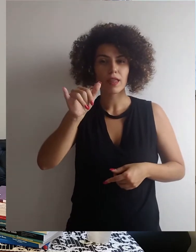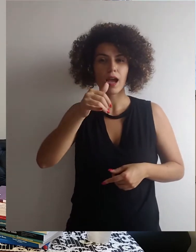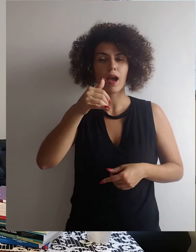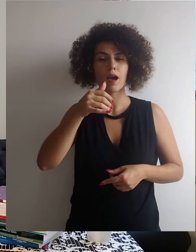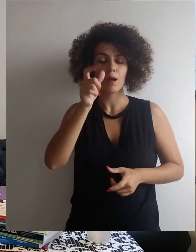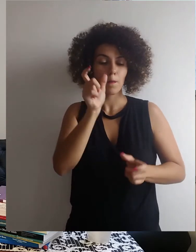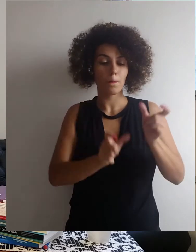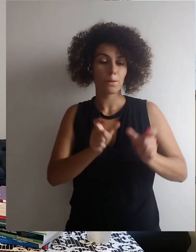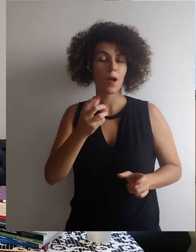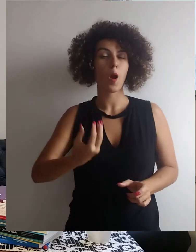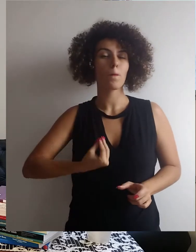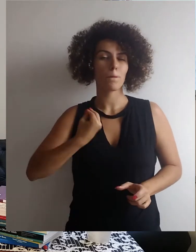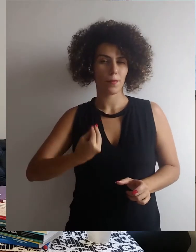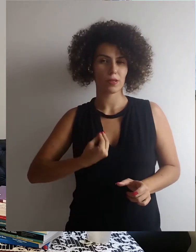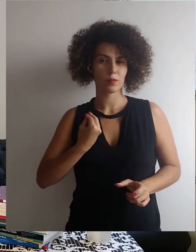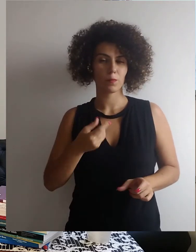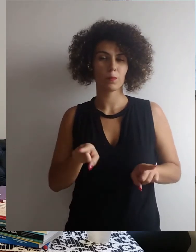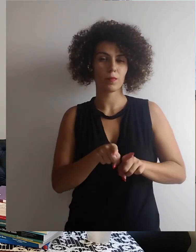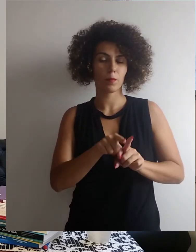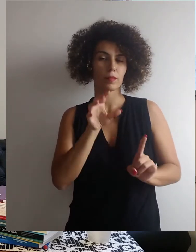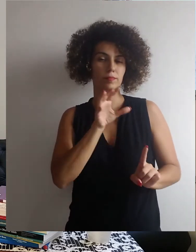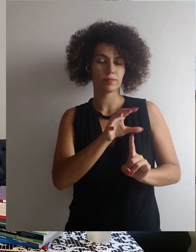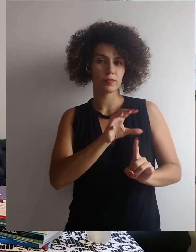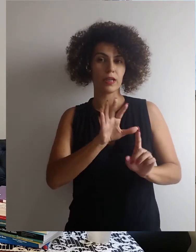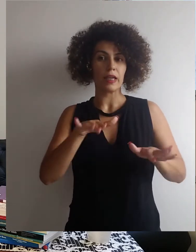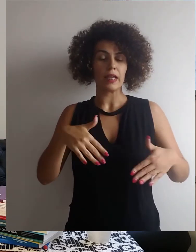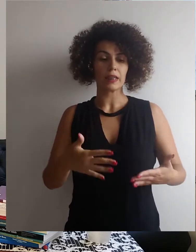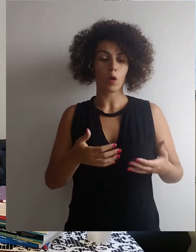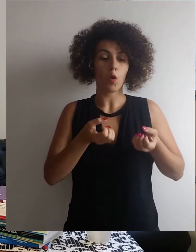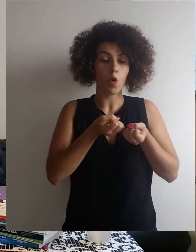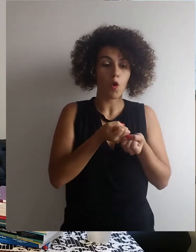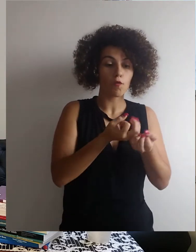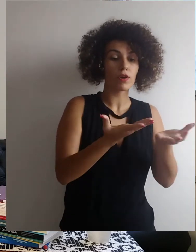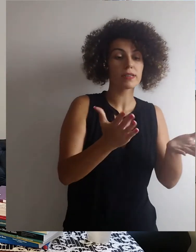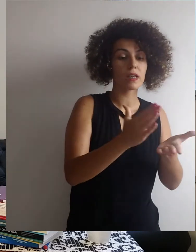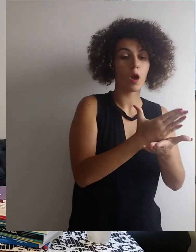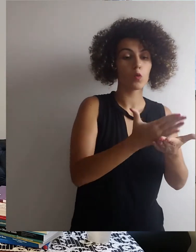he would not have this participation of the people. At the same time when Vargas gave rights, but